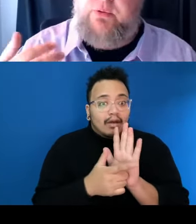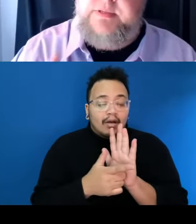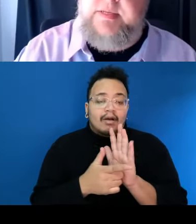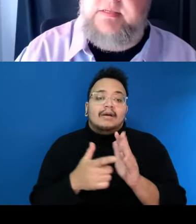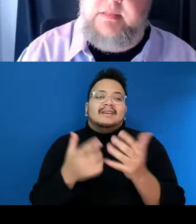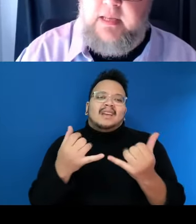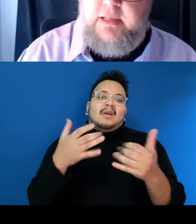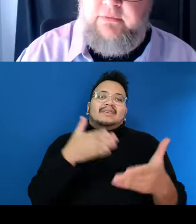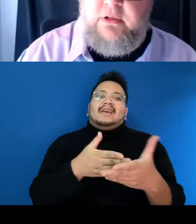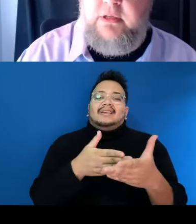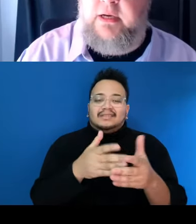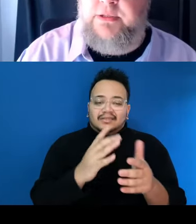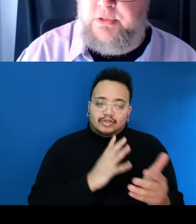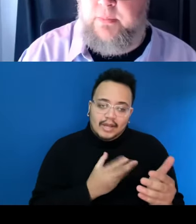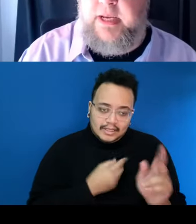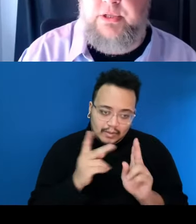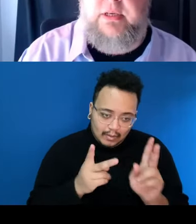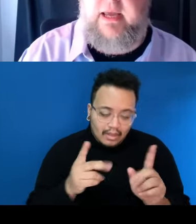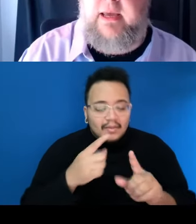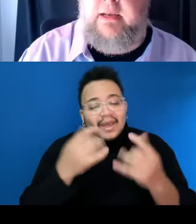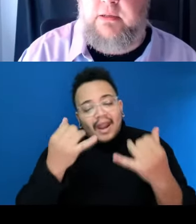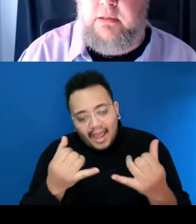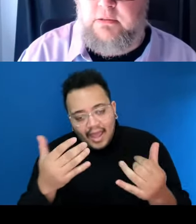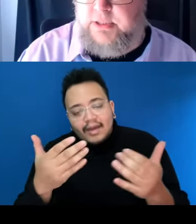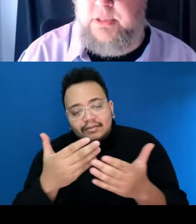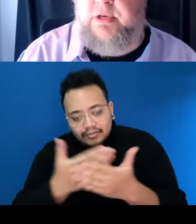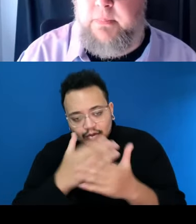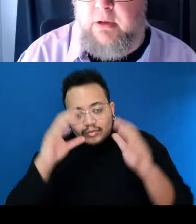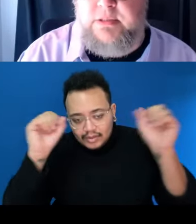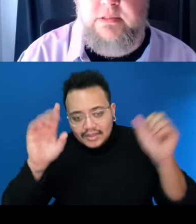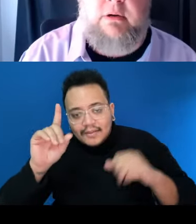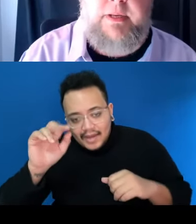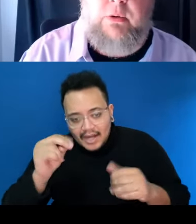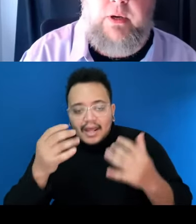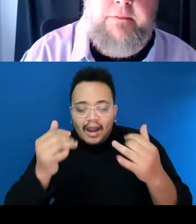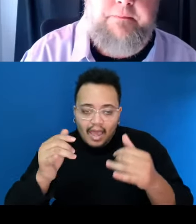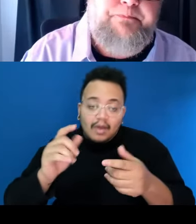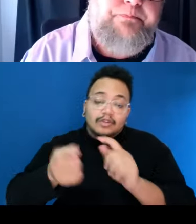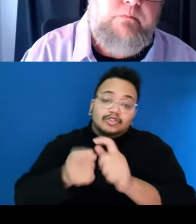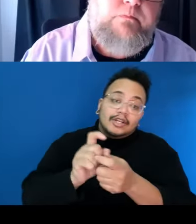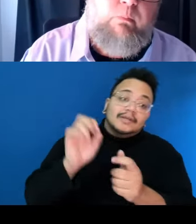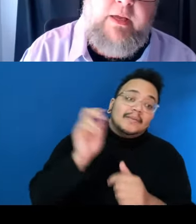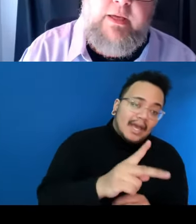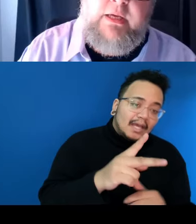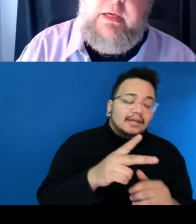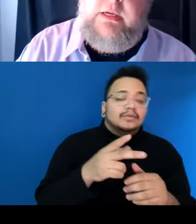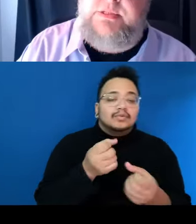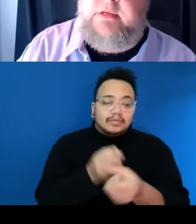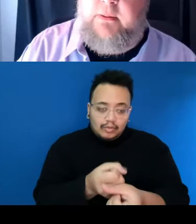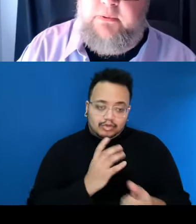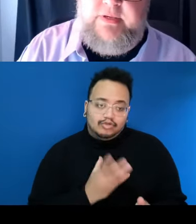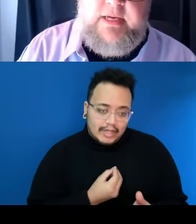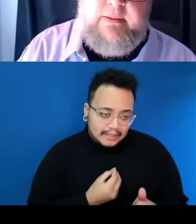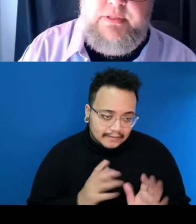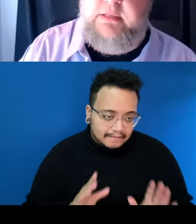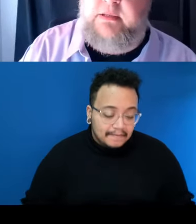but we're seeing state level discrimination and legislation and policies that are being read. Just a couple of examples,